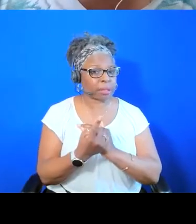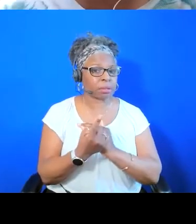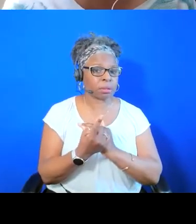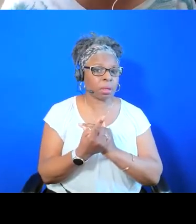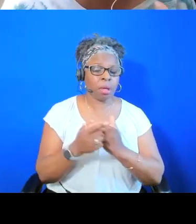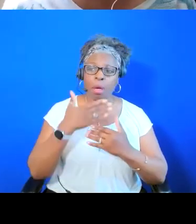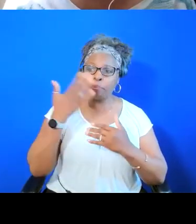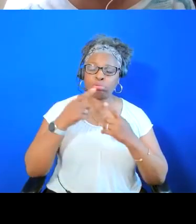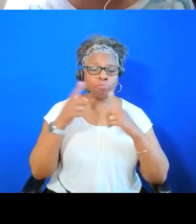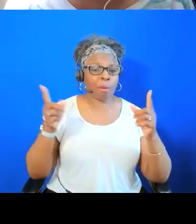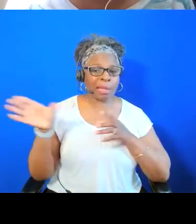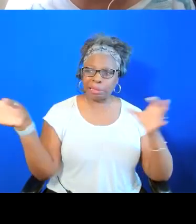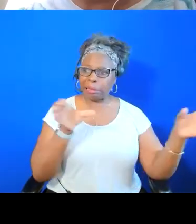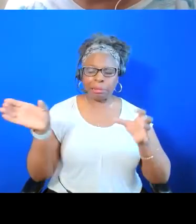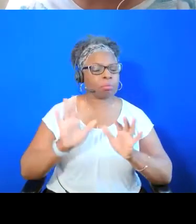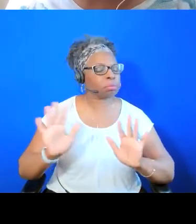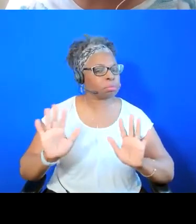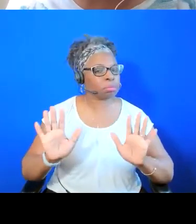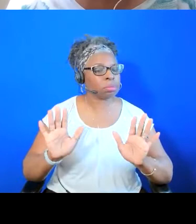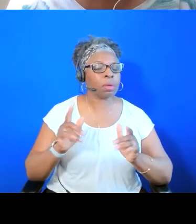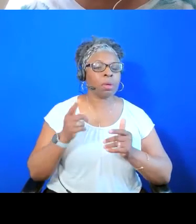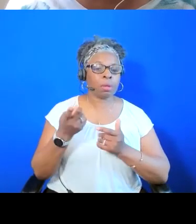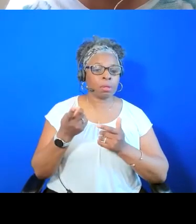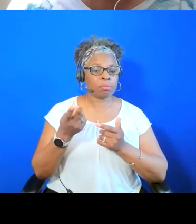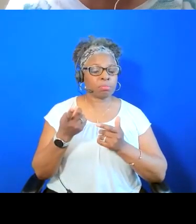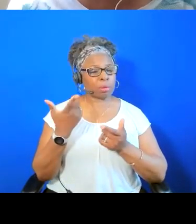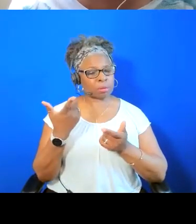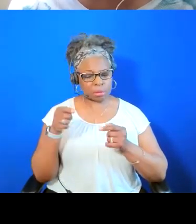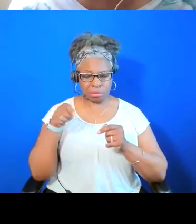but where Roma would have this kind of possibility to sit around the round table,